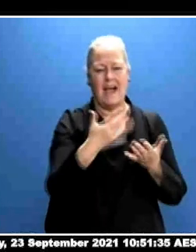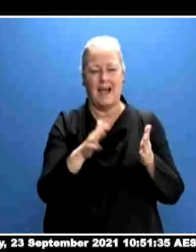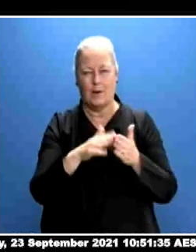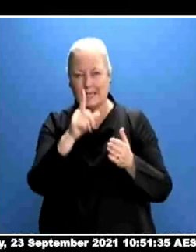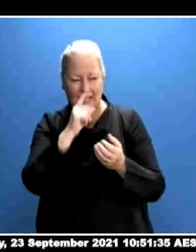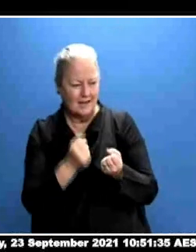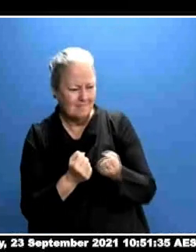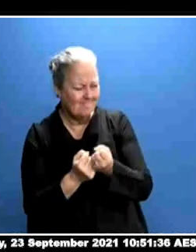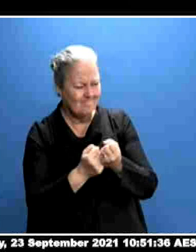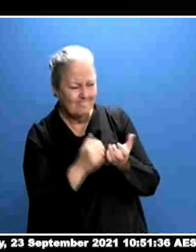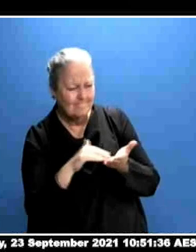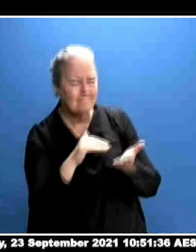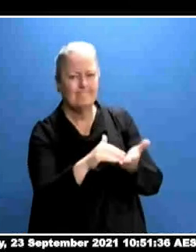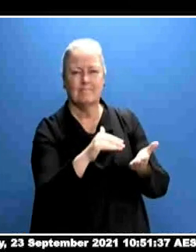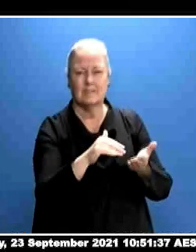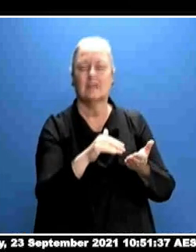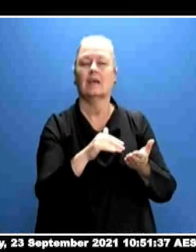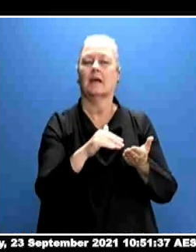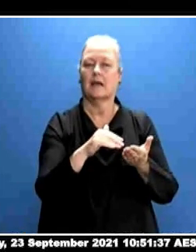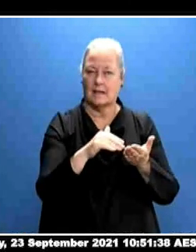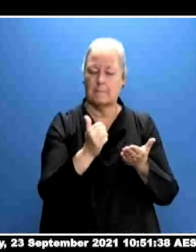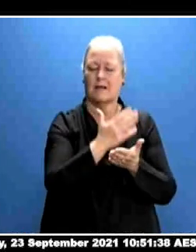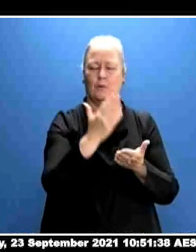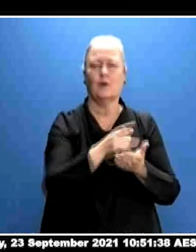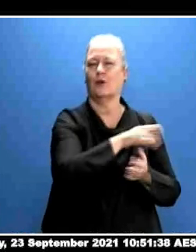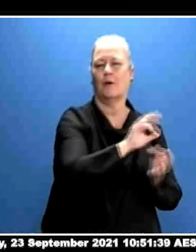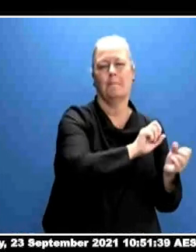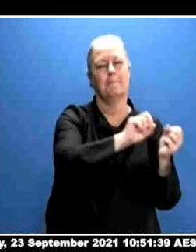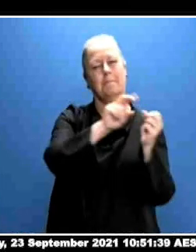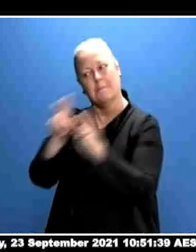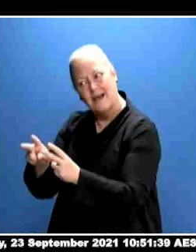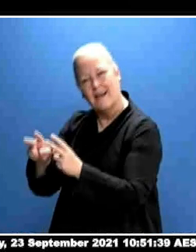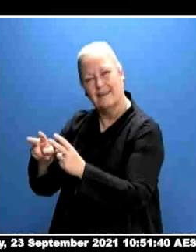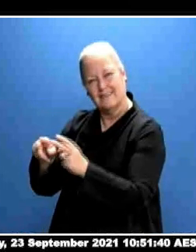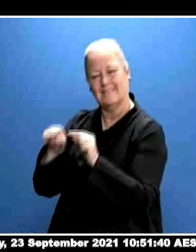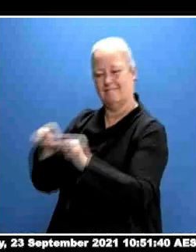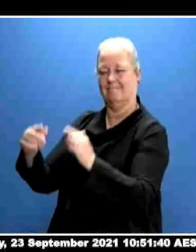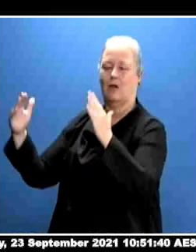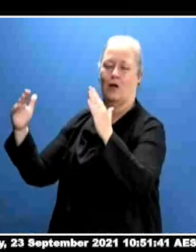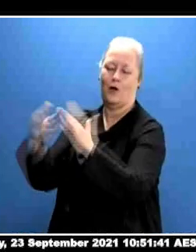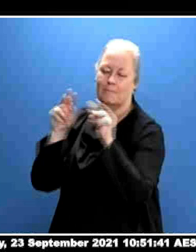so that they don't have to return to Secure Care to have that stability that they're needing?